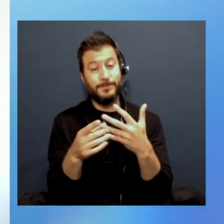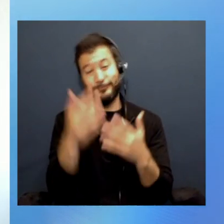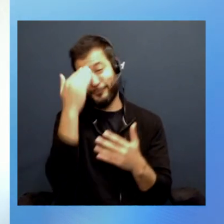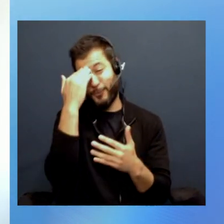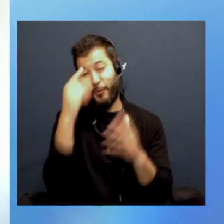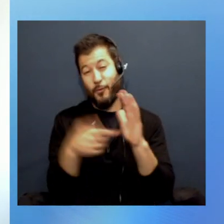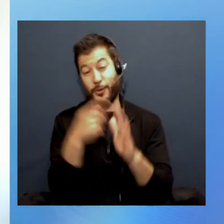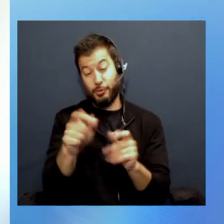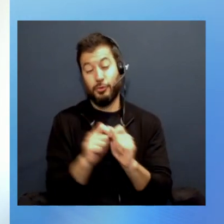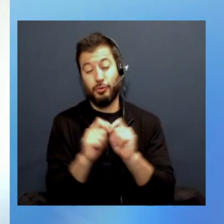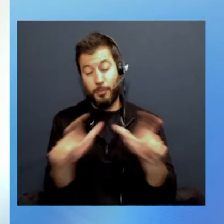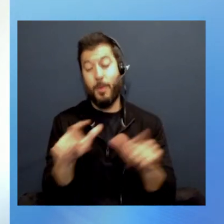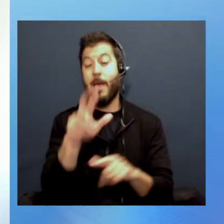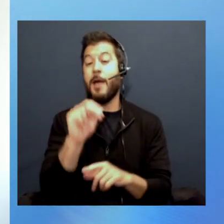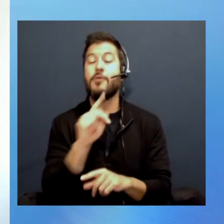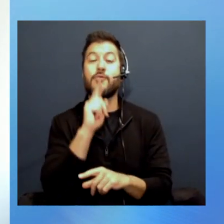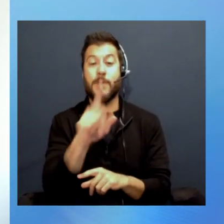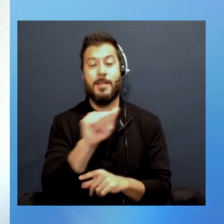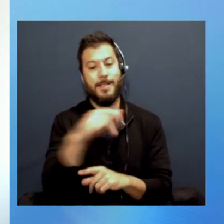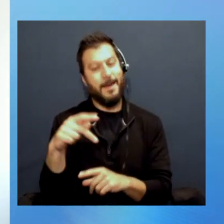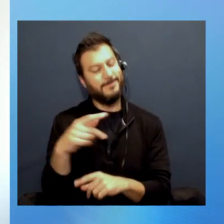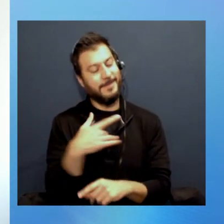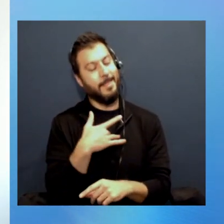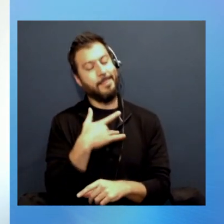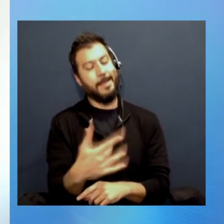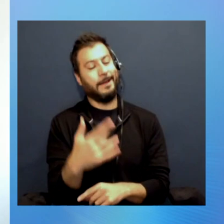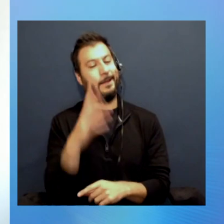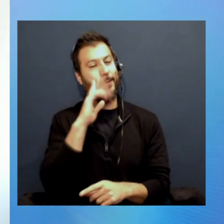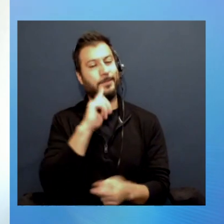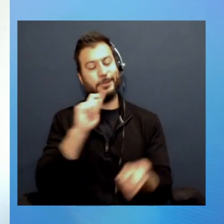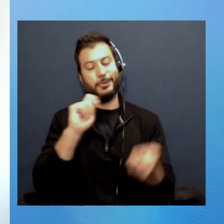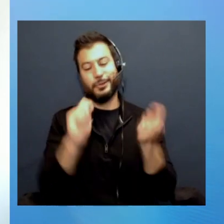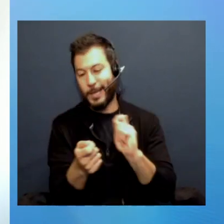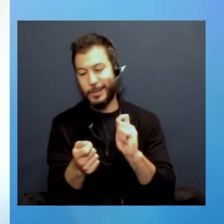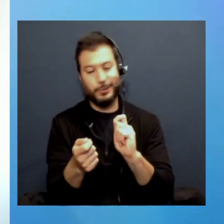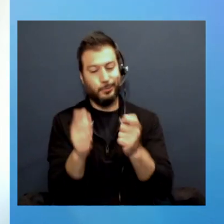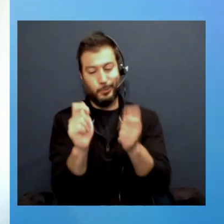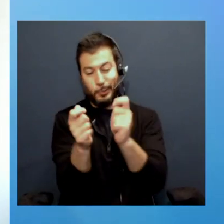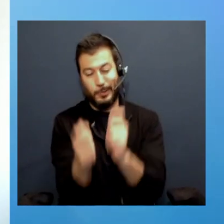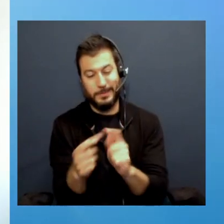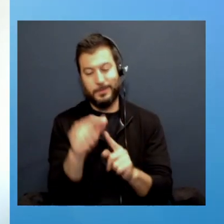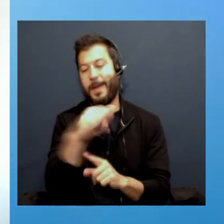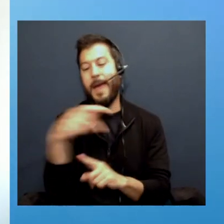Because while you know that once you've deployed the Unreal app, it's likely that there will be changes or